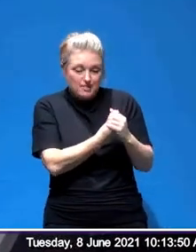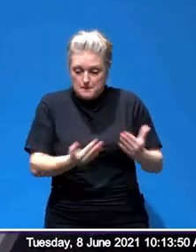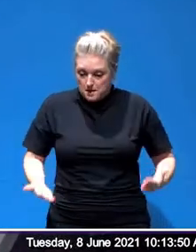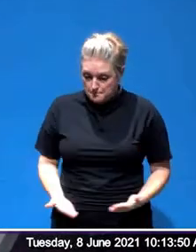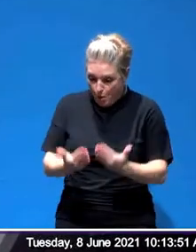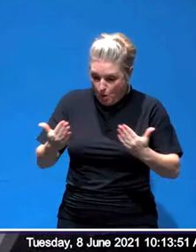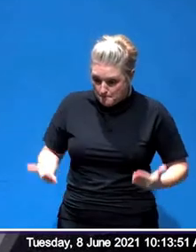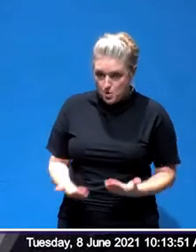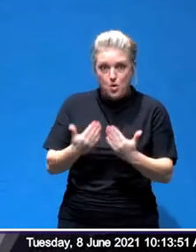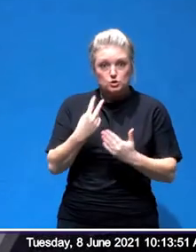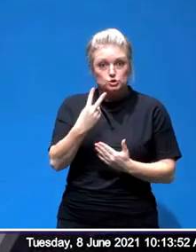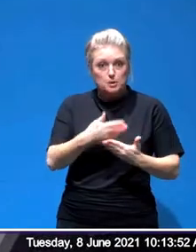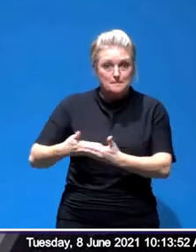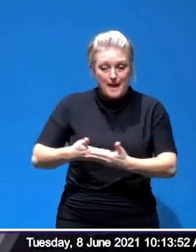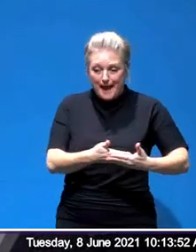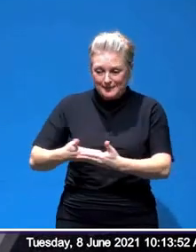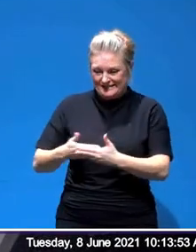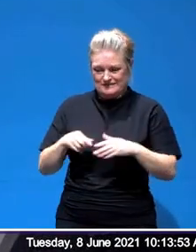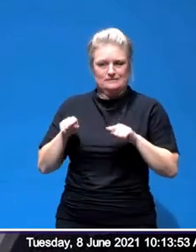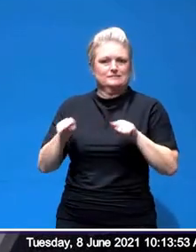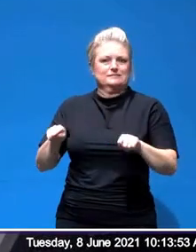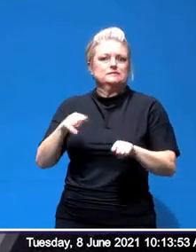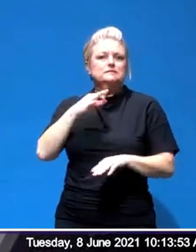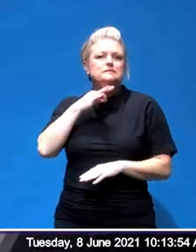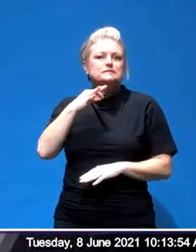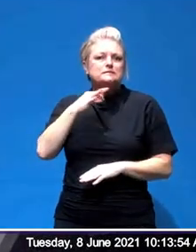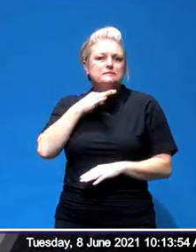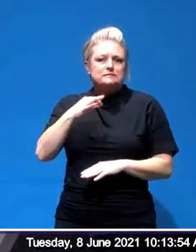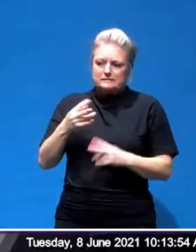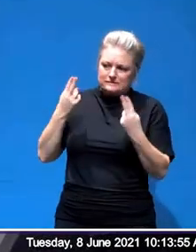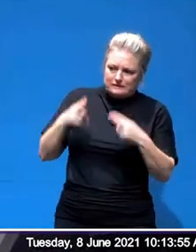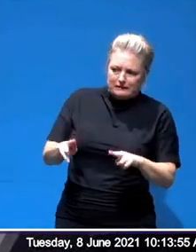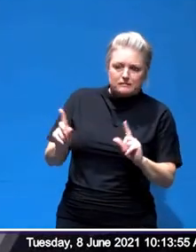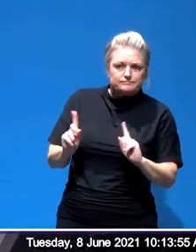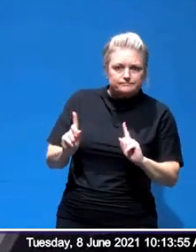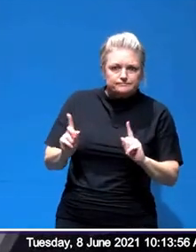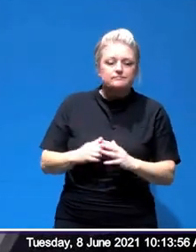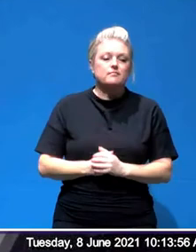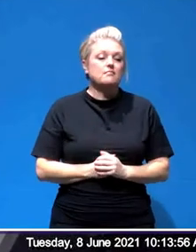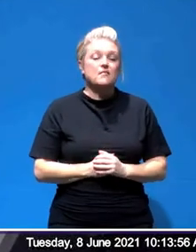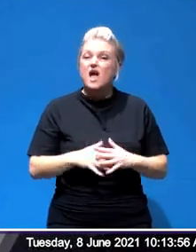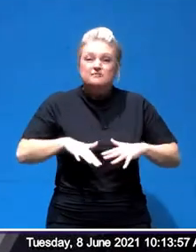At the time, I was not aware of any options for supported accommodation for children with disability in Adelaide.